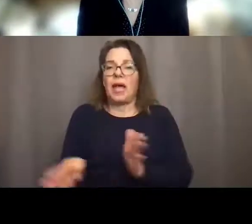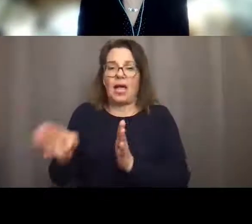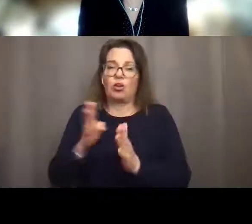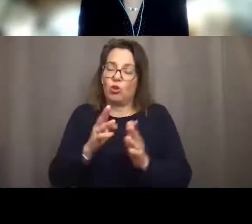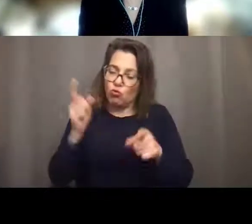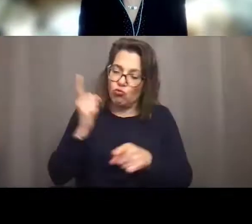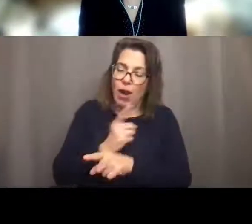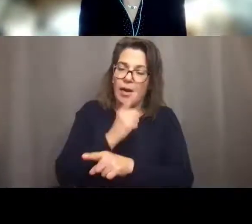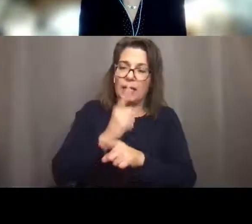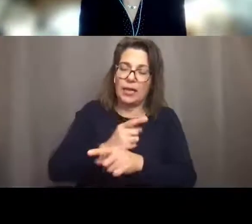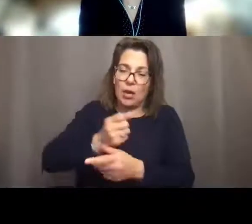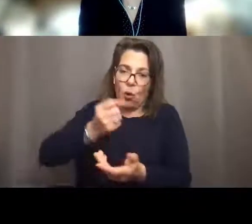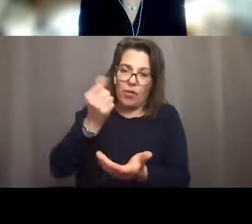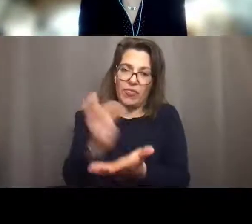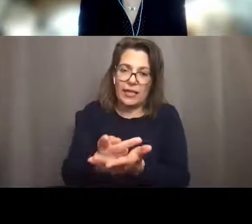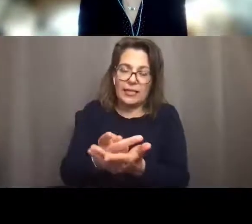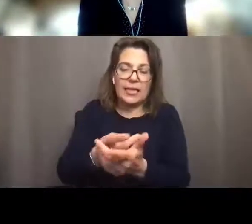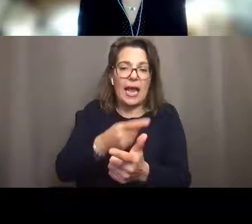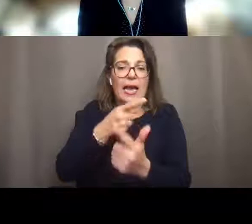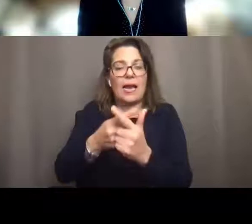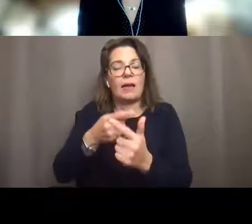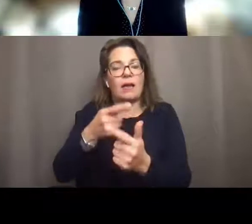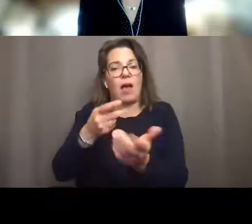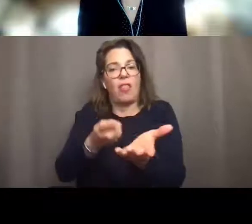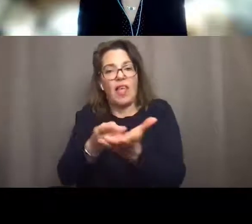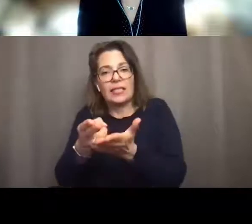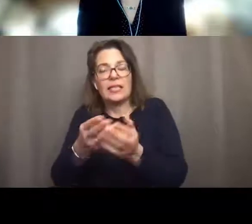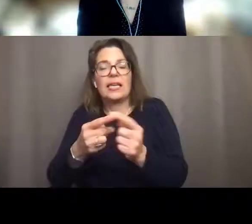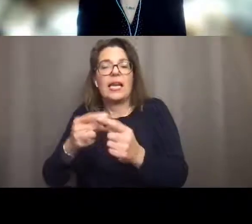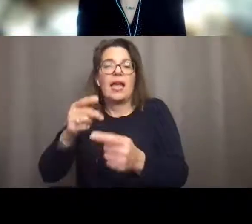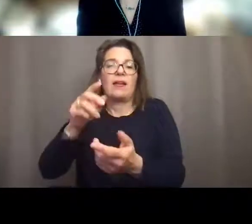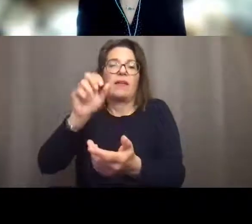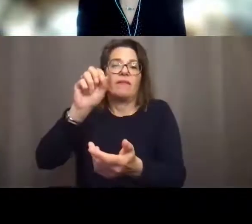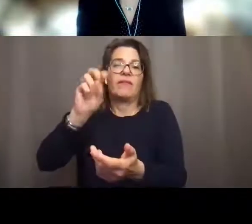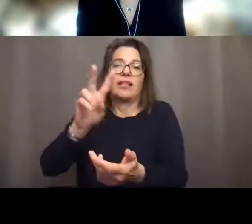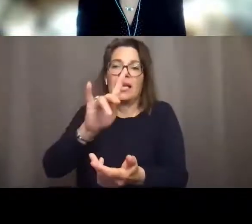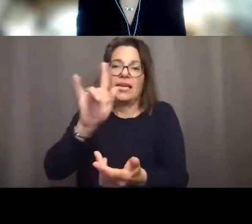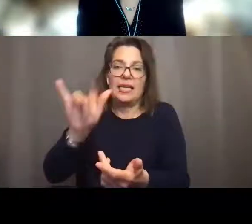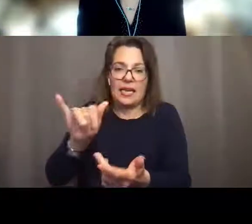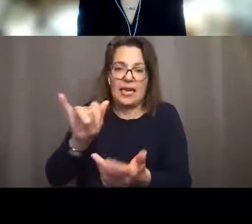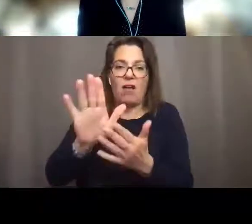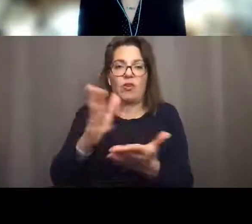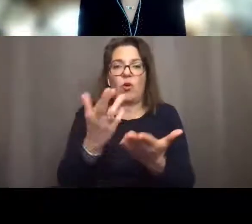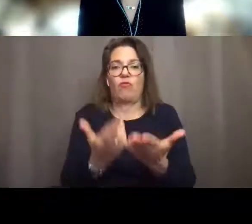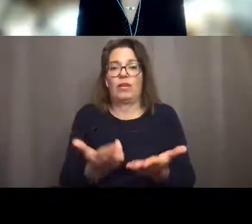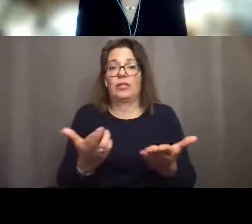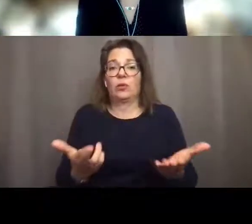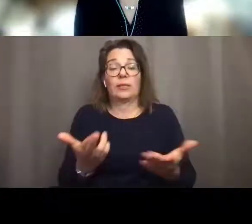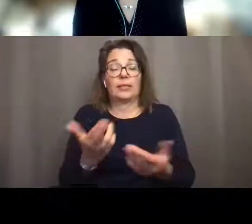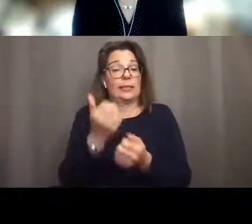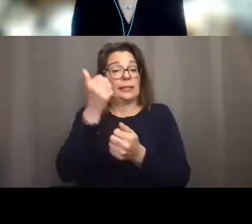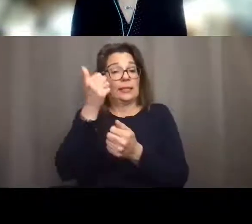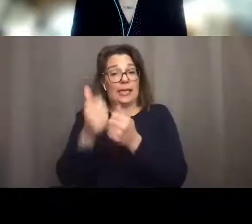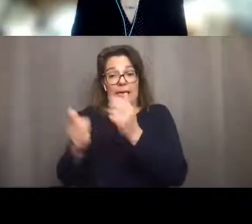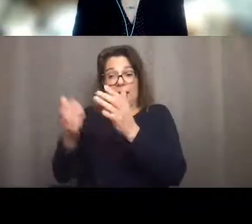and ensure the identity and validity of your resources, and each investigator will determine